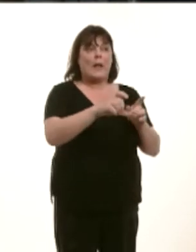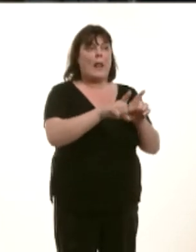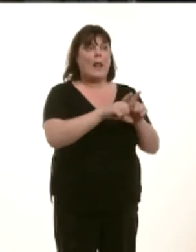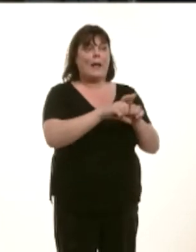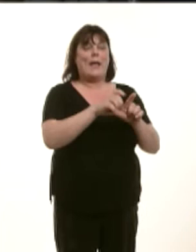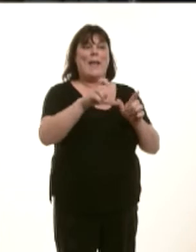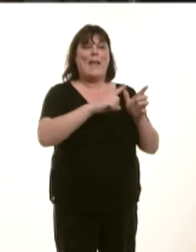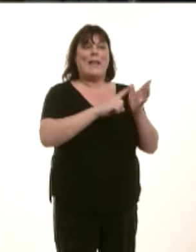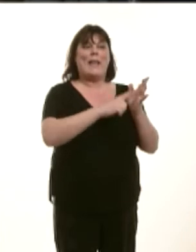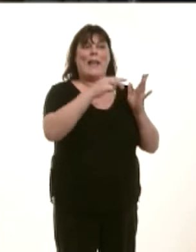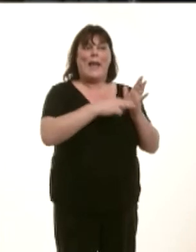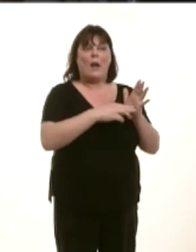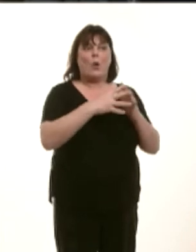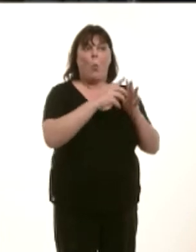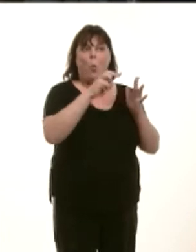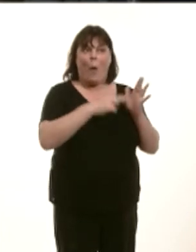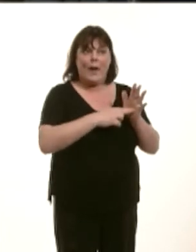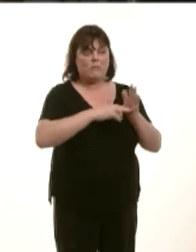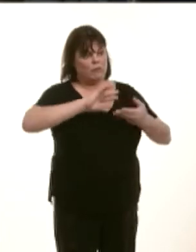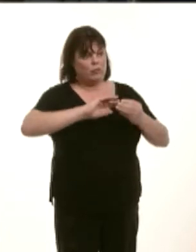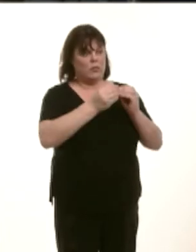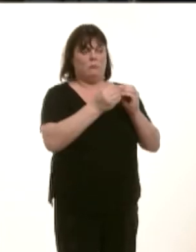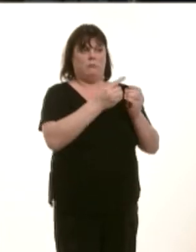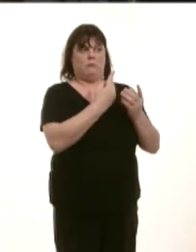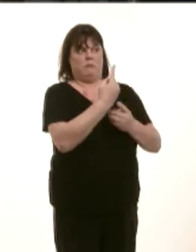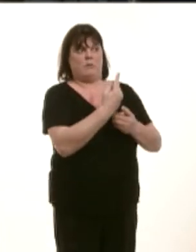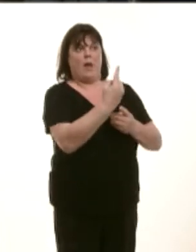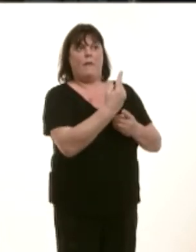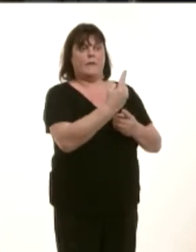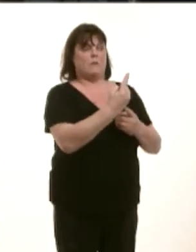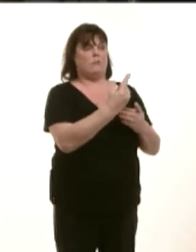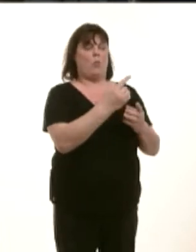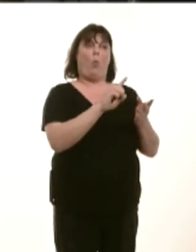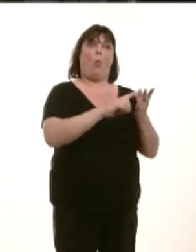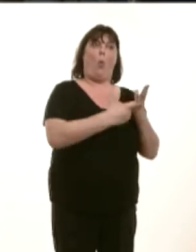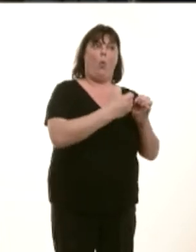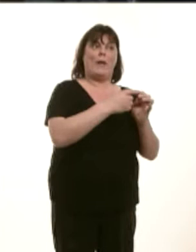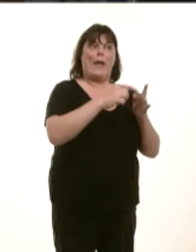promotion of organic milk across supermarkets in Wales. They have shown that they have found